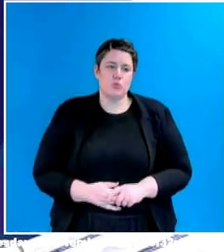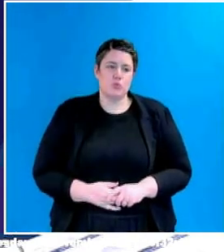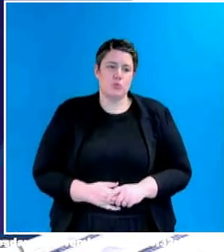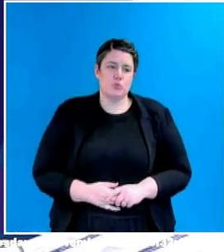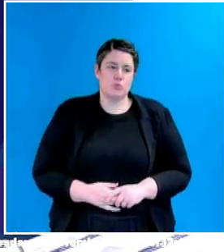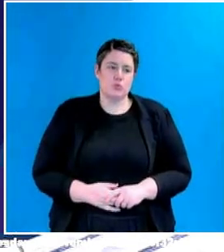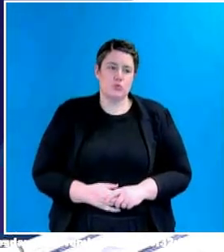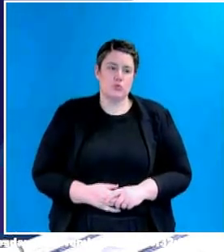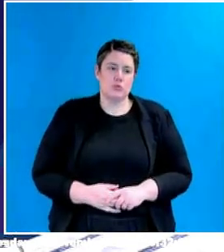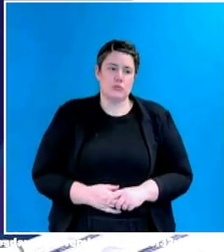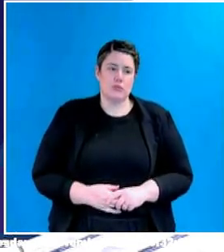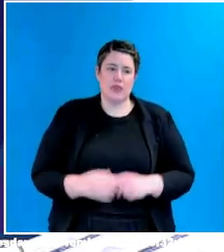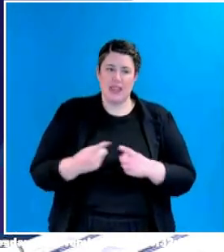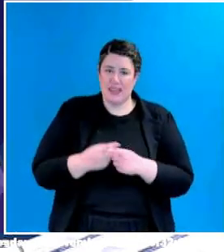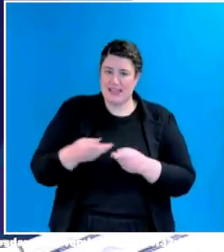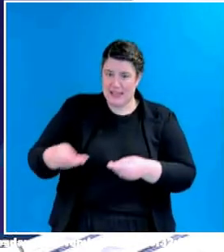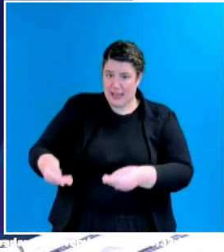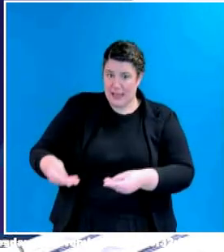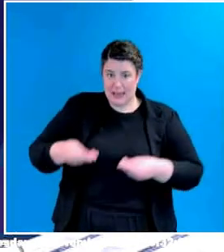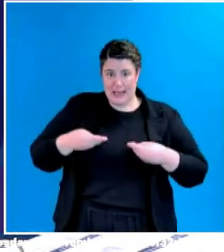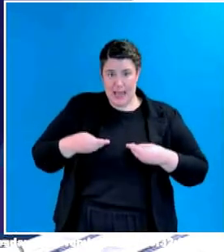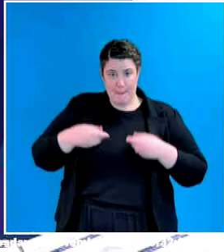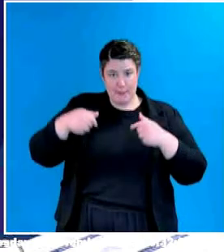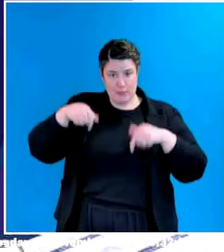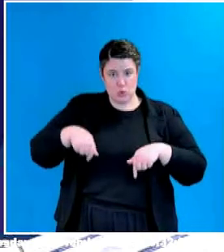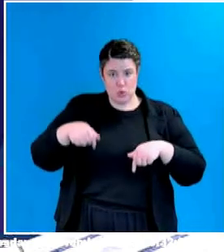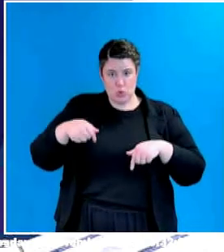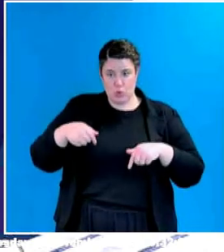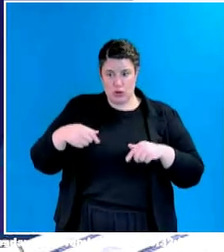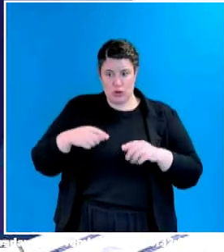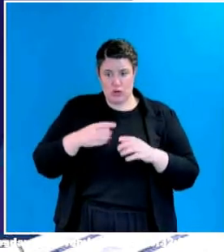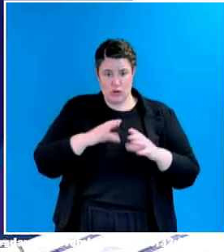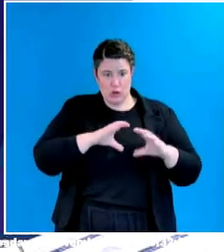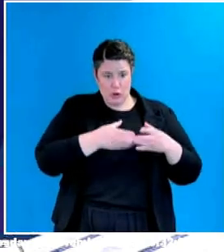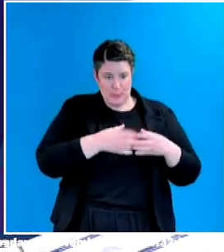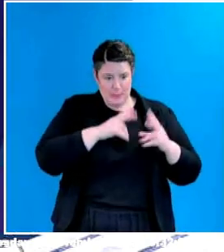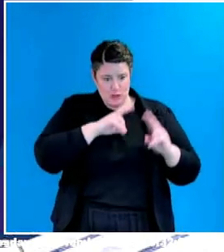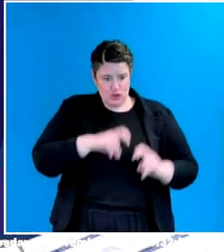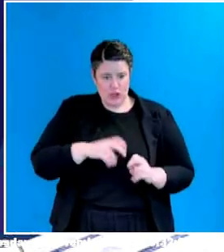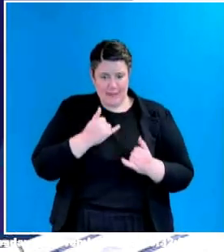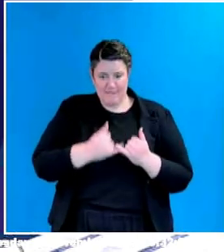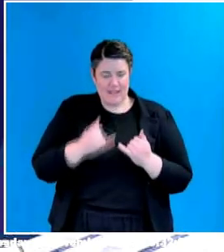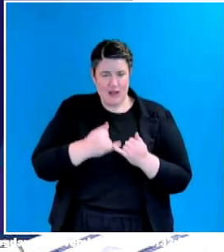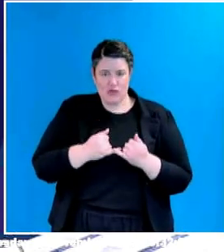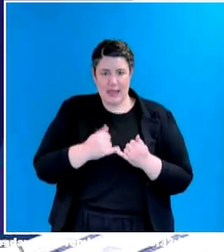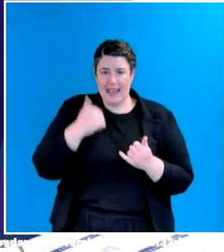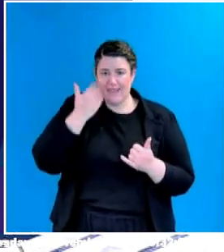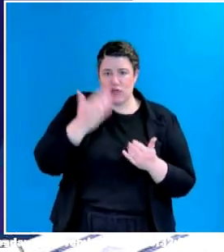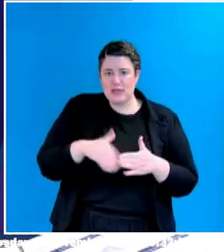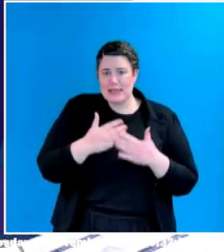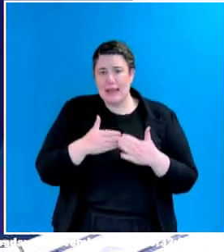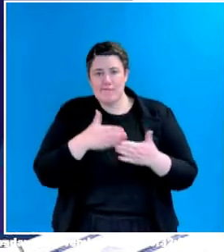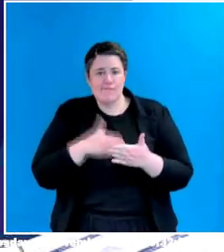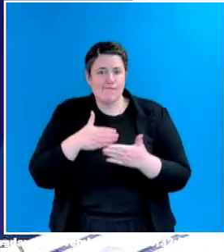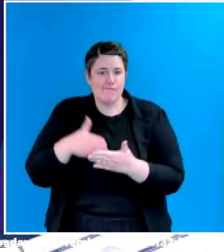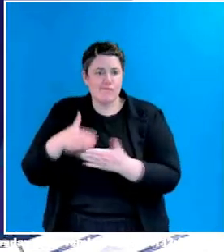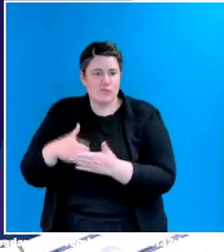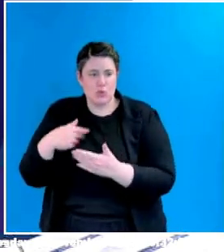that come to the Commission are incredibly everyday and I am interested to see how that system you have been talking about might intervene in much